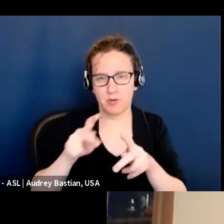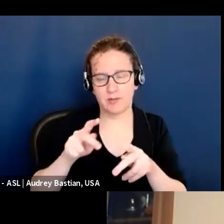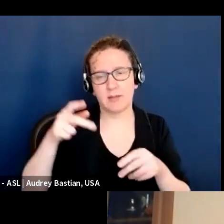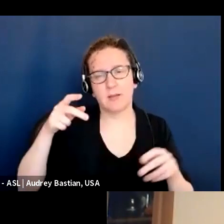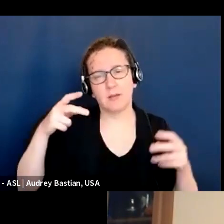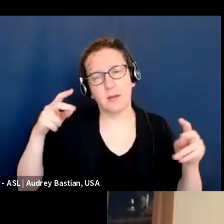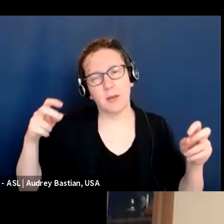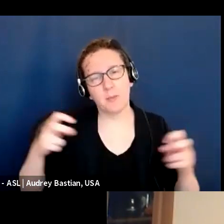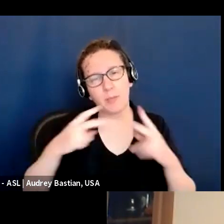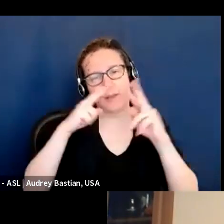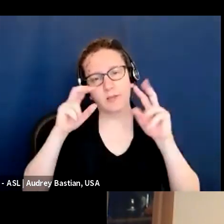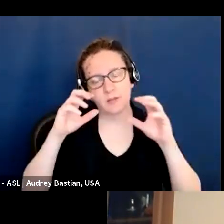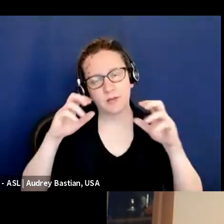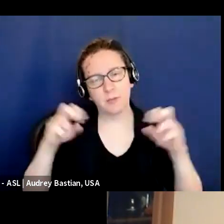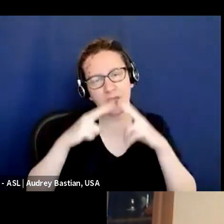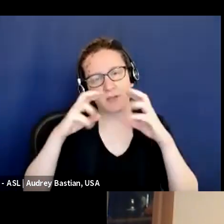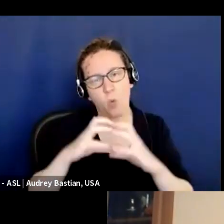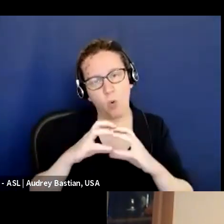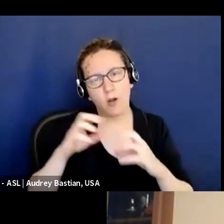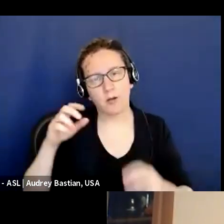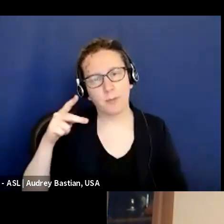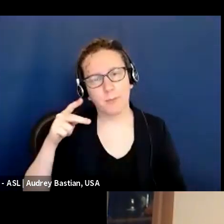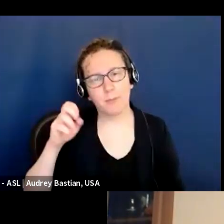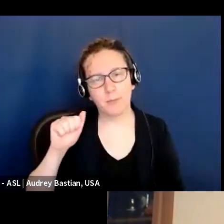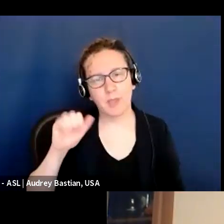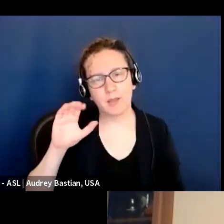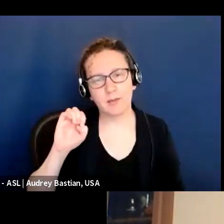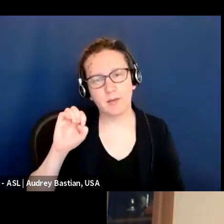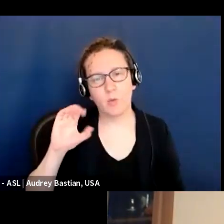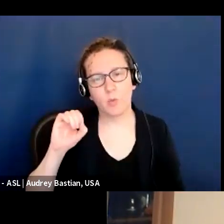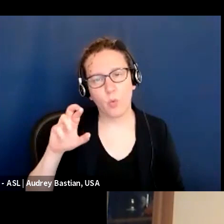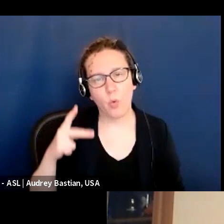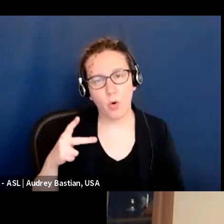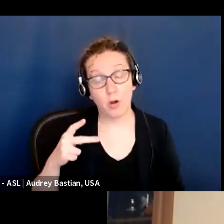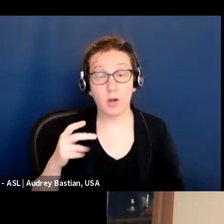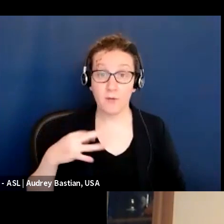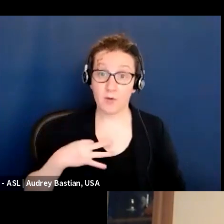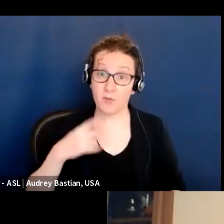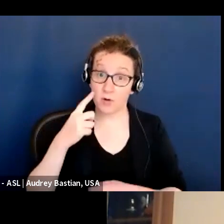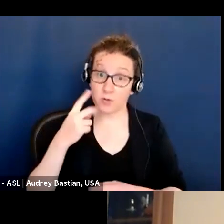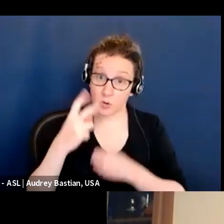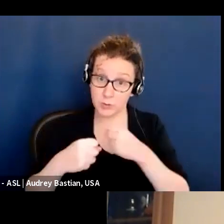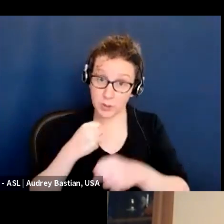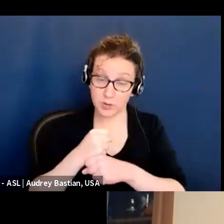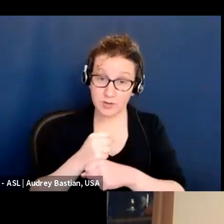For example, when you volunteer abroad for two years in the flagship program or peace corps,